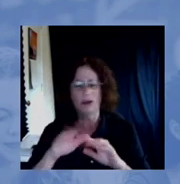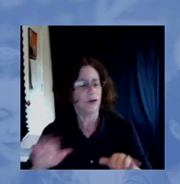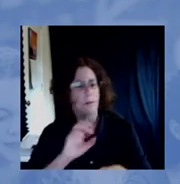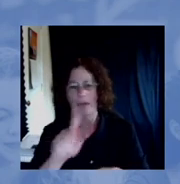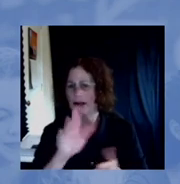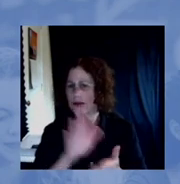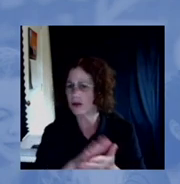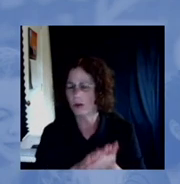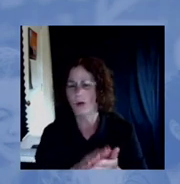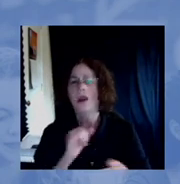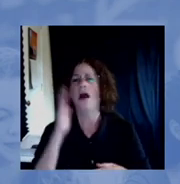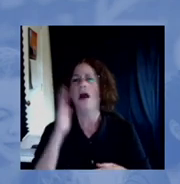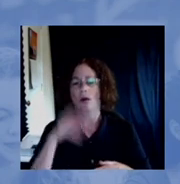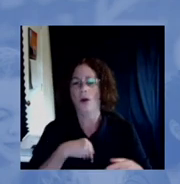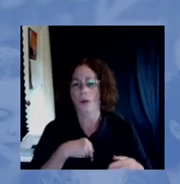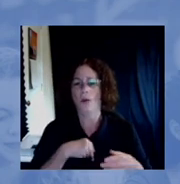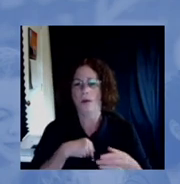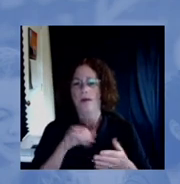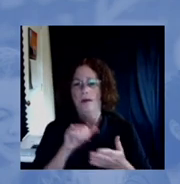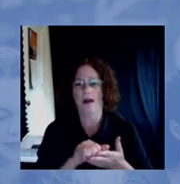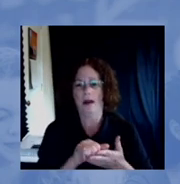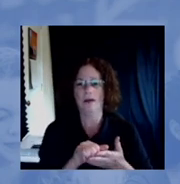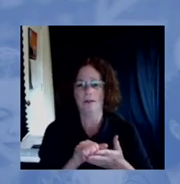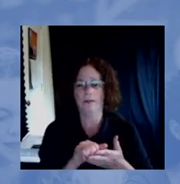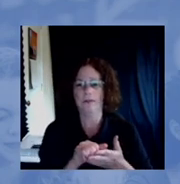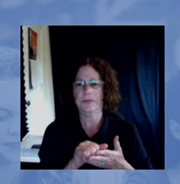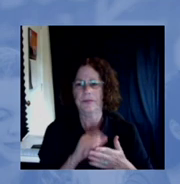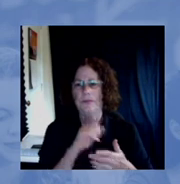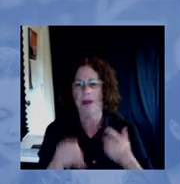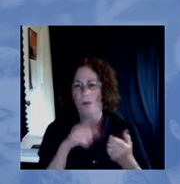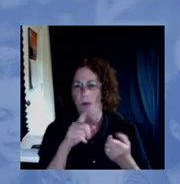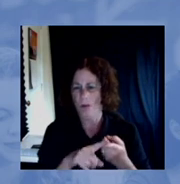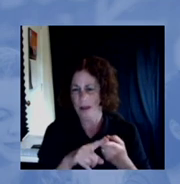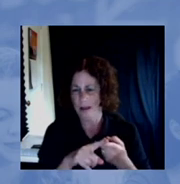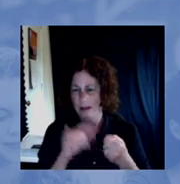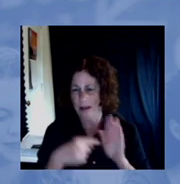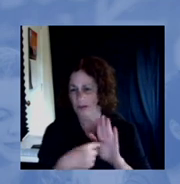OWN THAT. WHEN THAT'S REVEALED TO ME, I HAVE TO LOOK